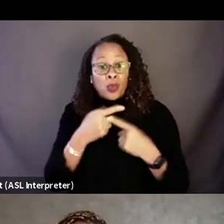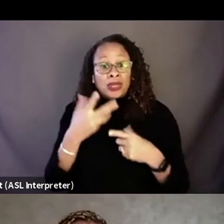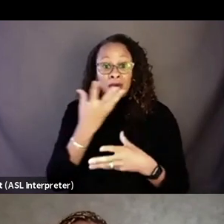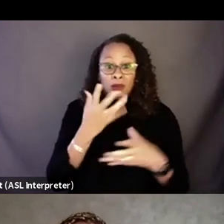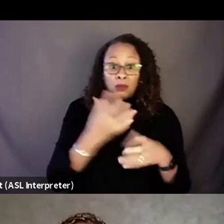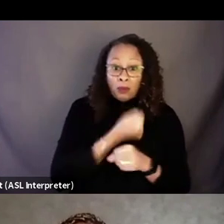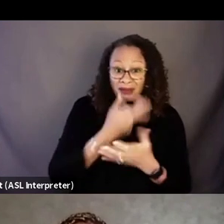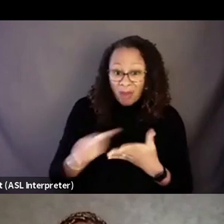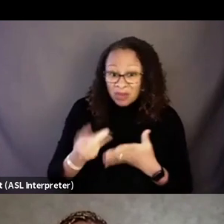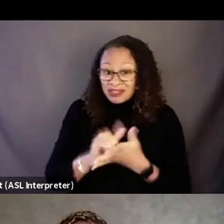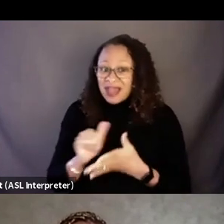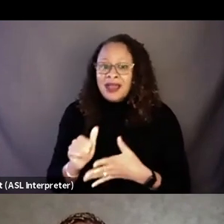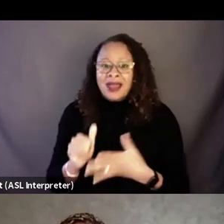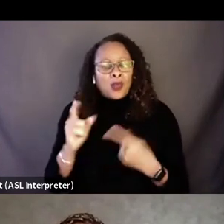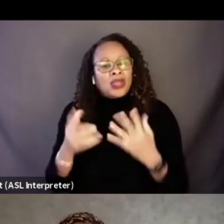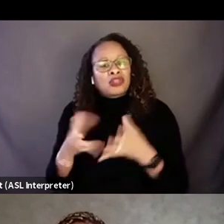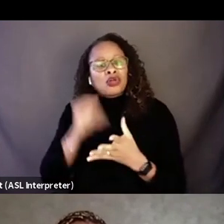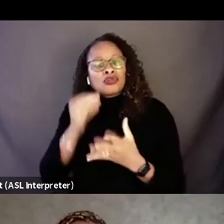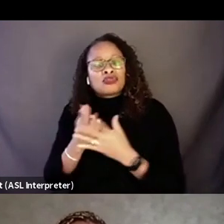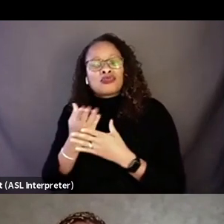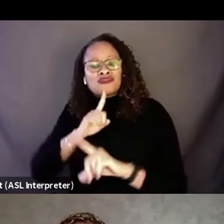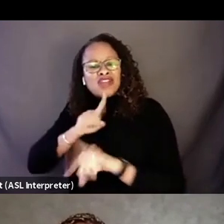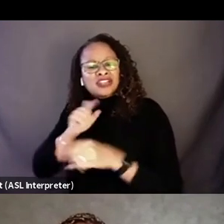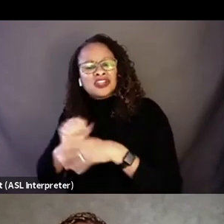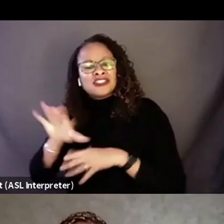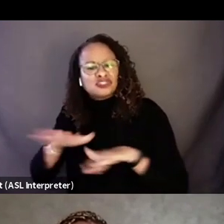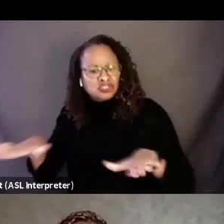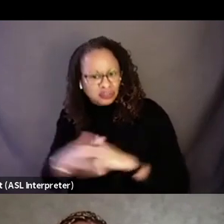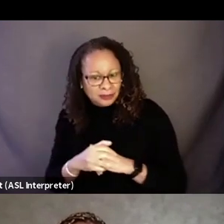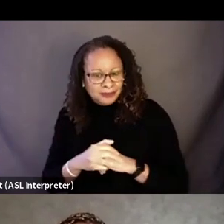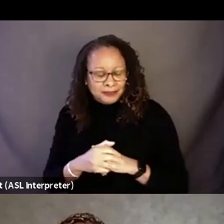So what do you think this perspective can offer